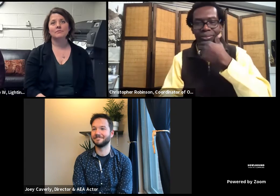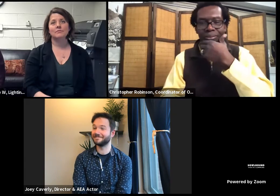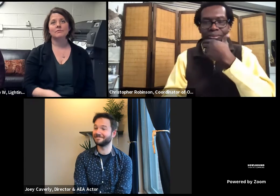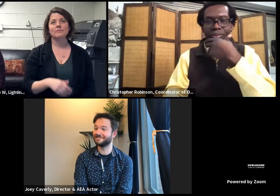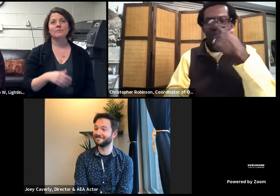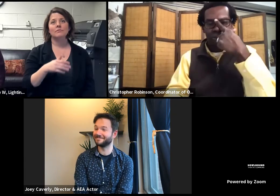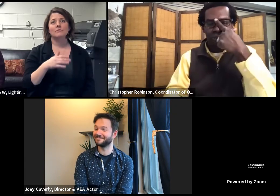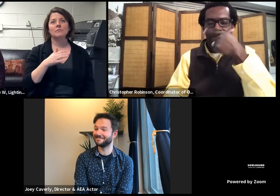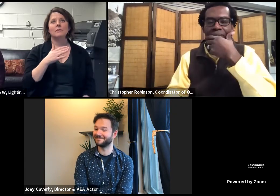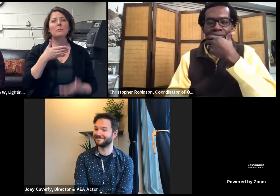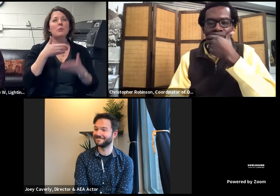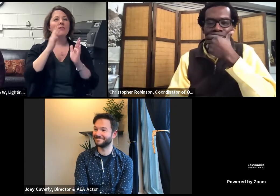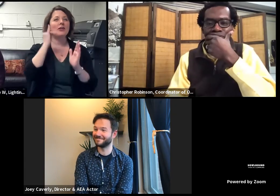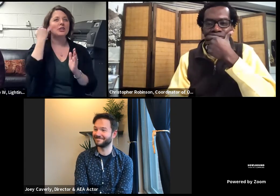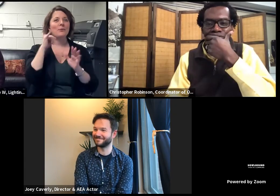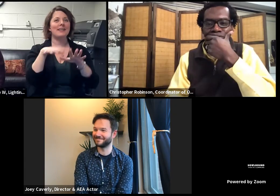What lingo would they struggle with, you think?